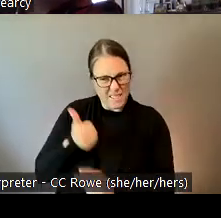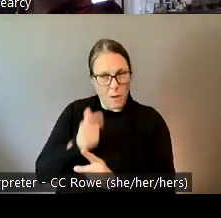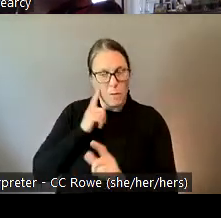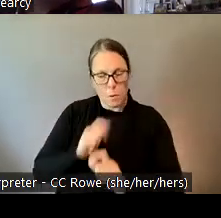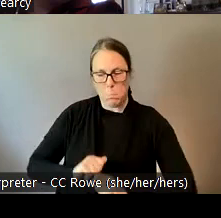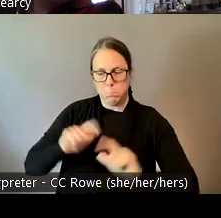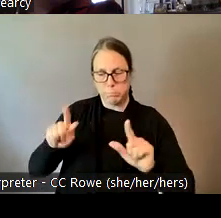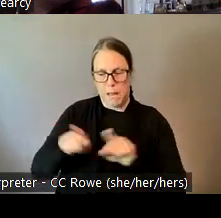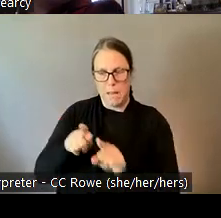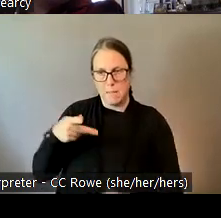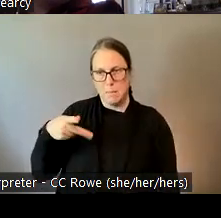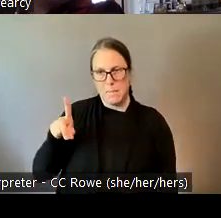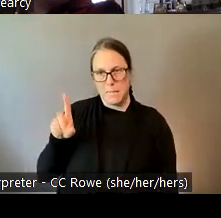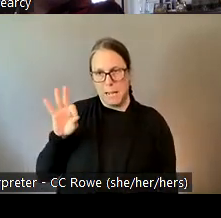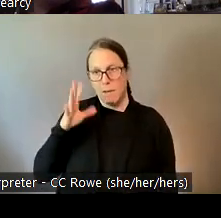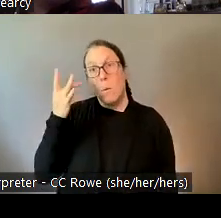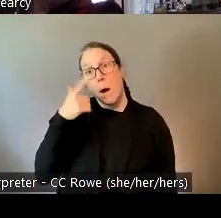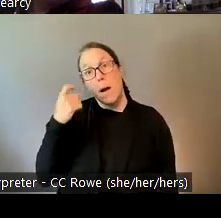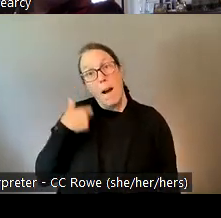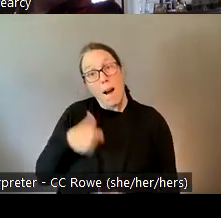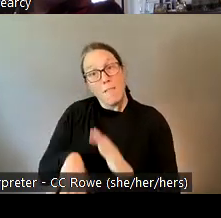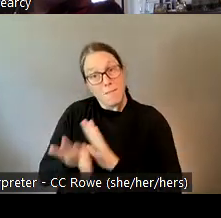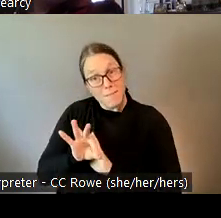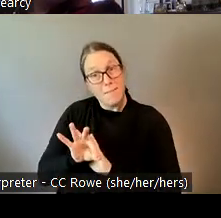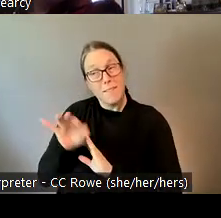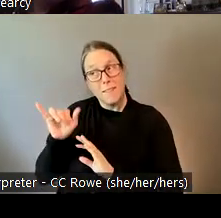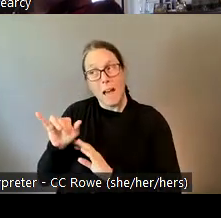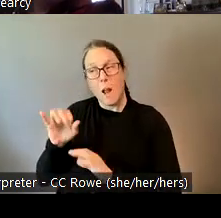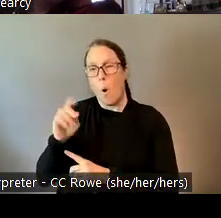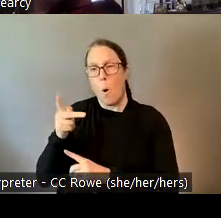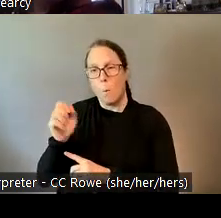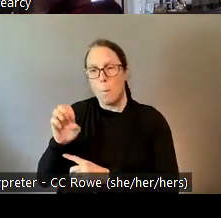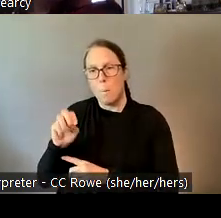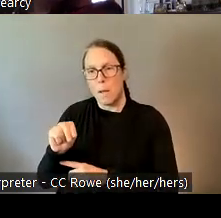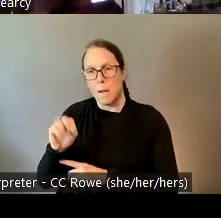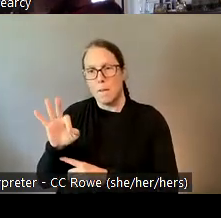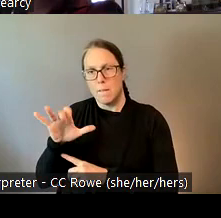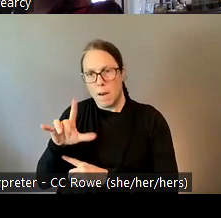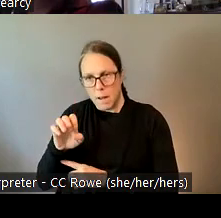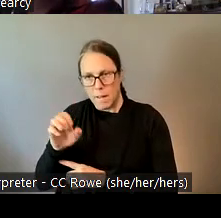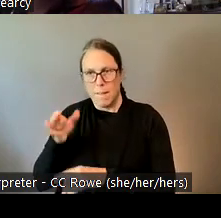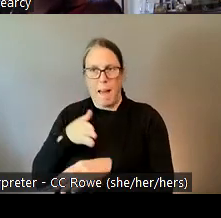because I selected the option, open file after publishing. If I didn't select it, it wouldn't do it.